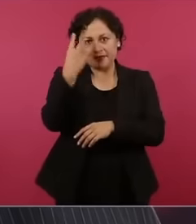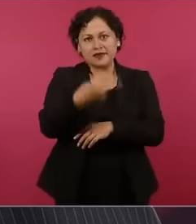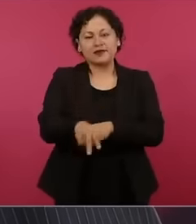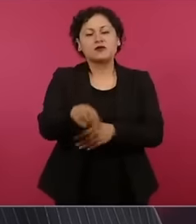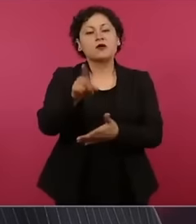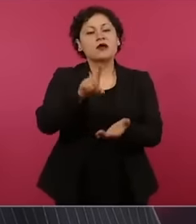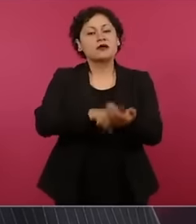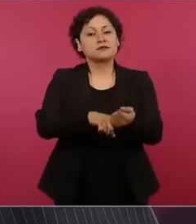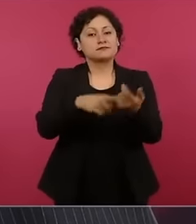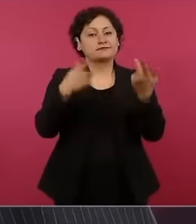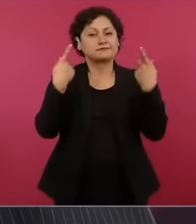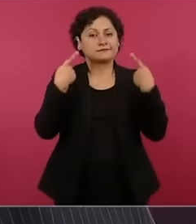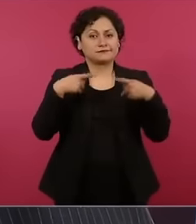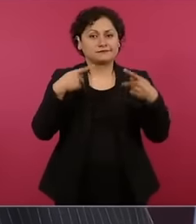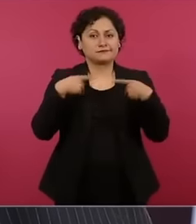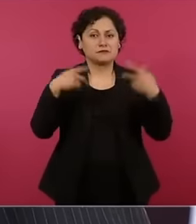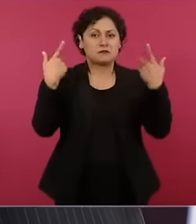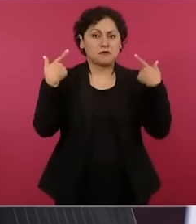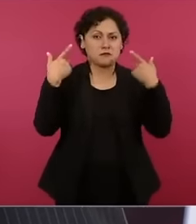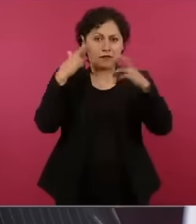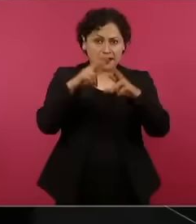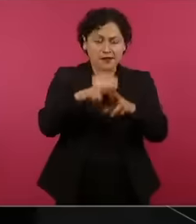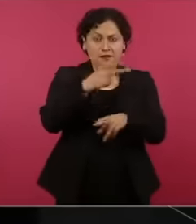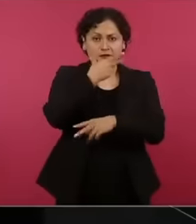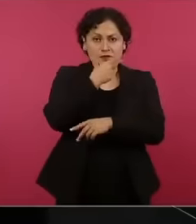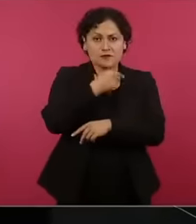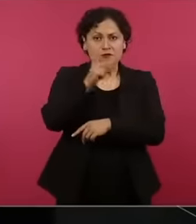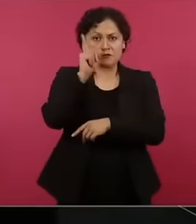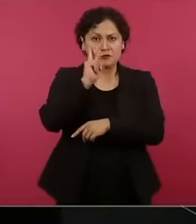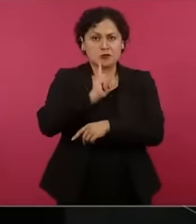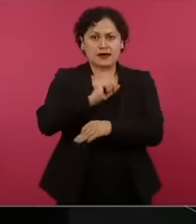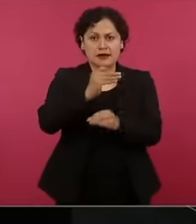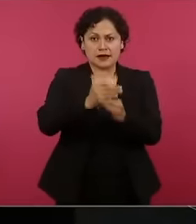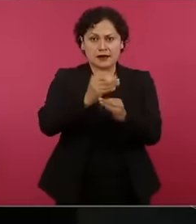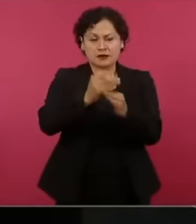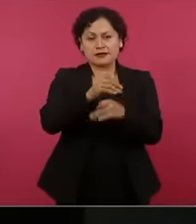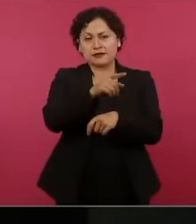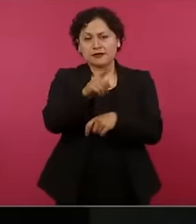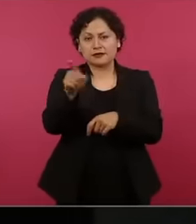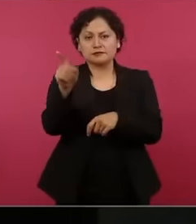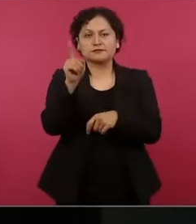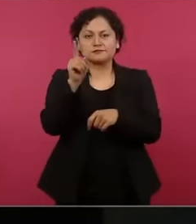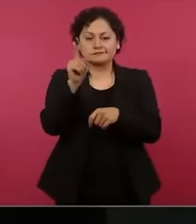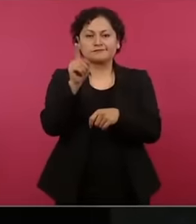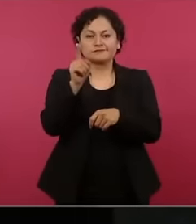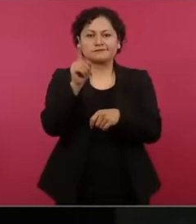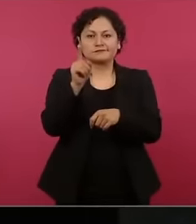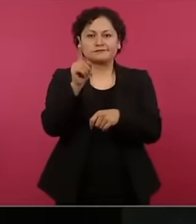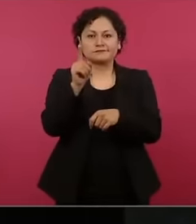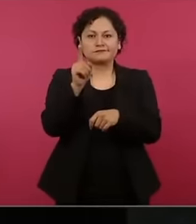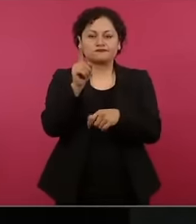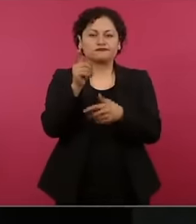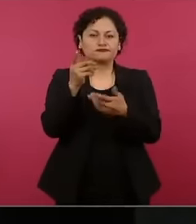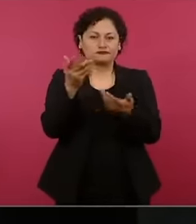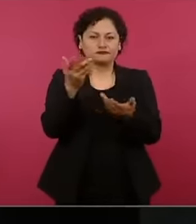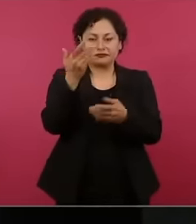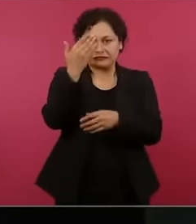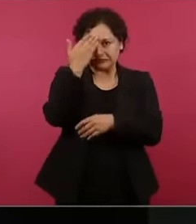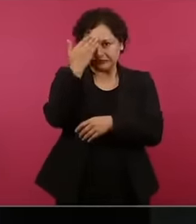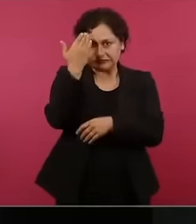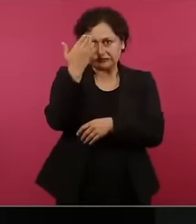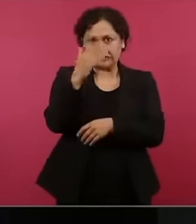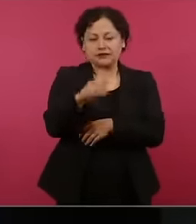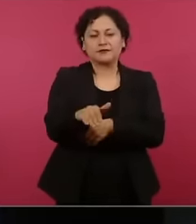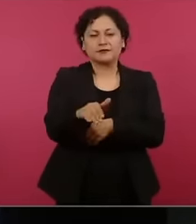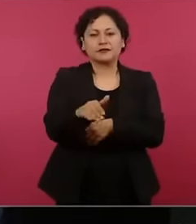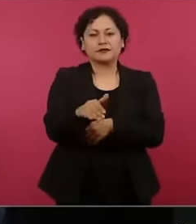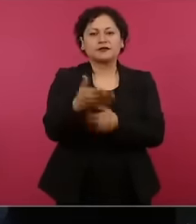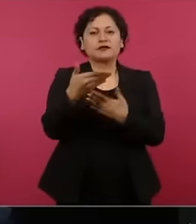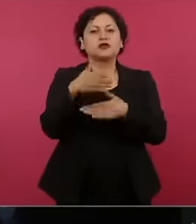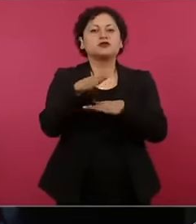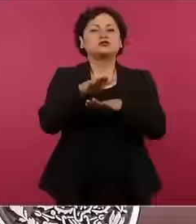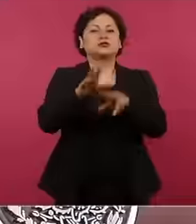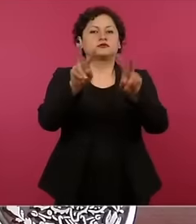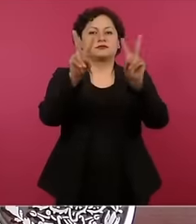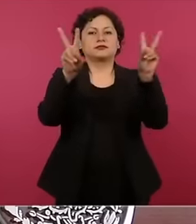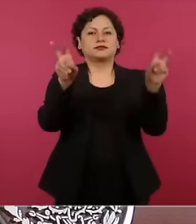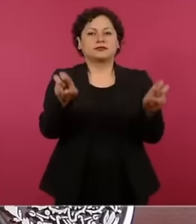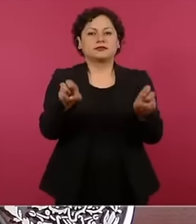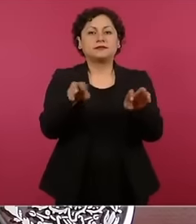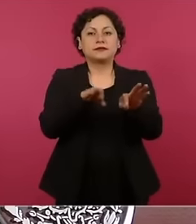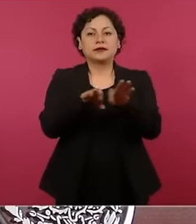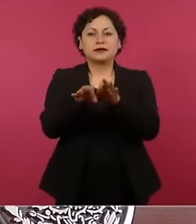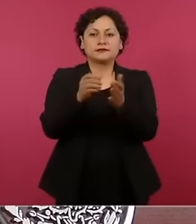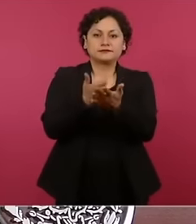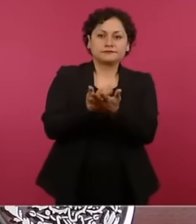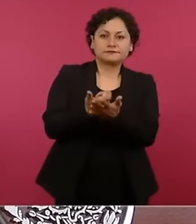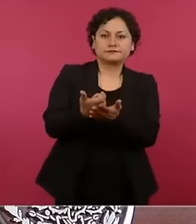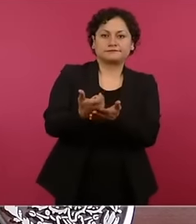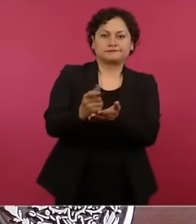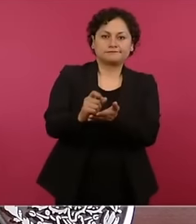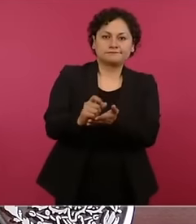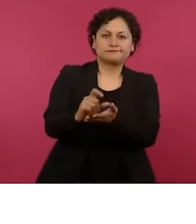we are going to authorize in terms of salary, the increase in